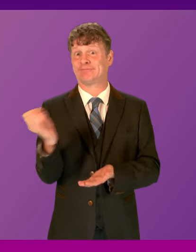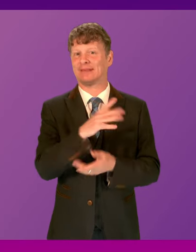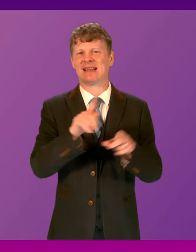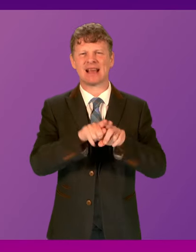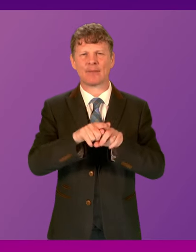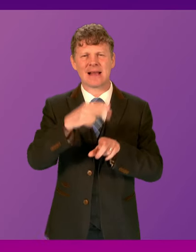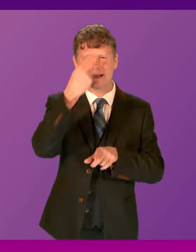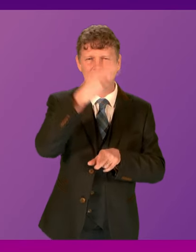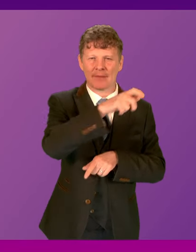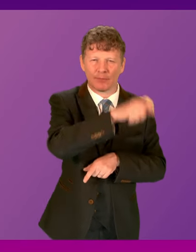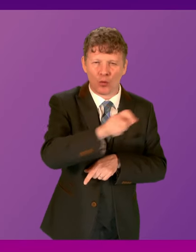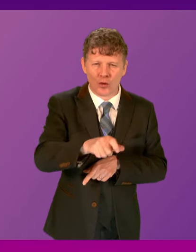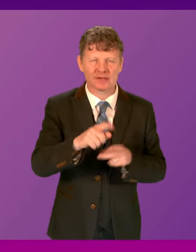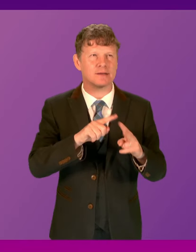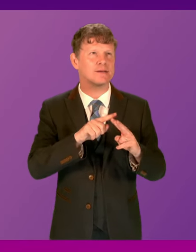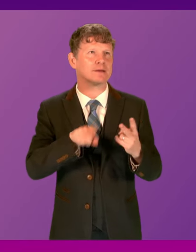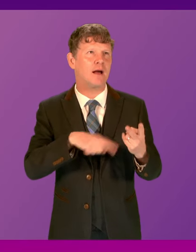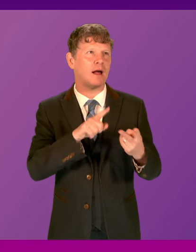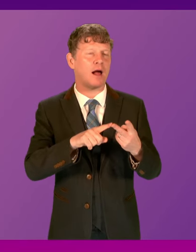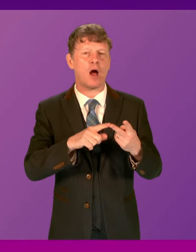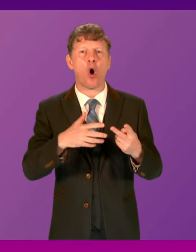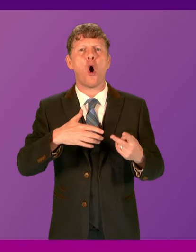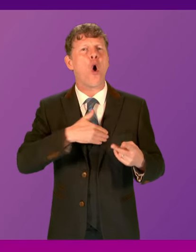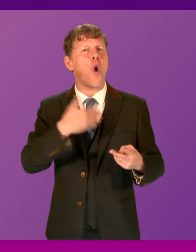and the Offensive Behaviour at Football and Threatening Communications Act 2012.